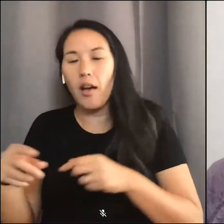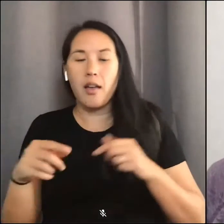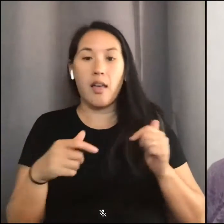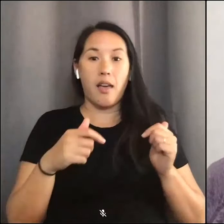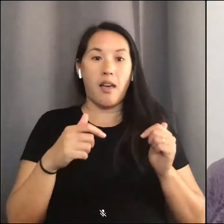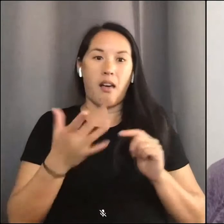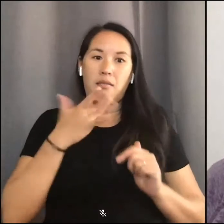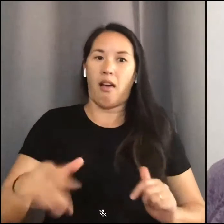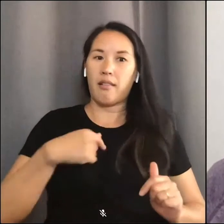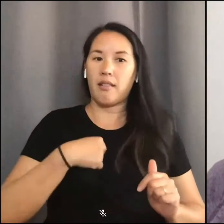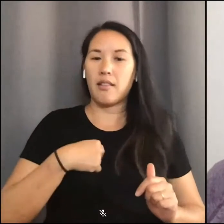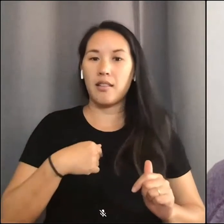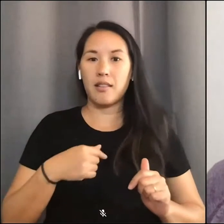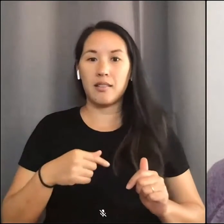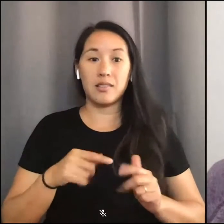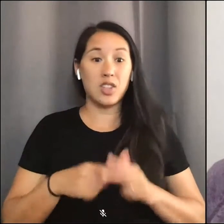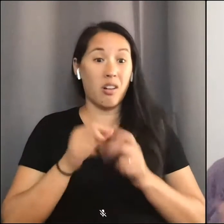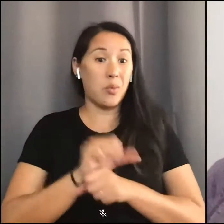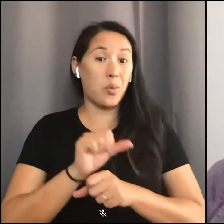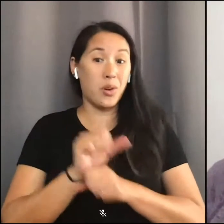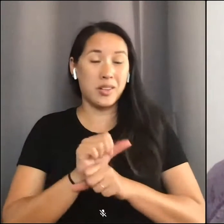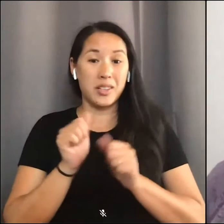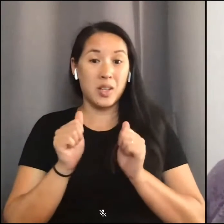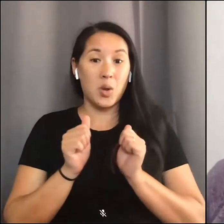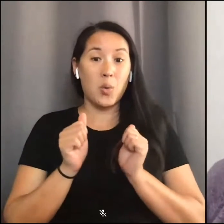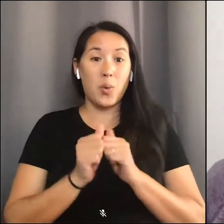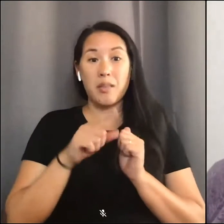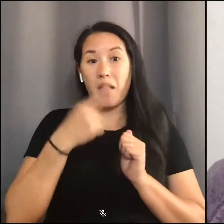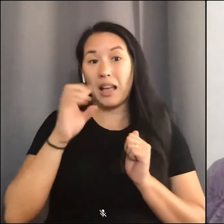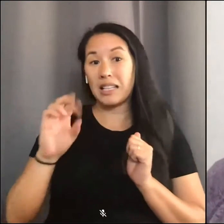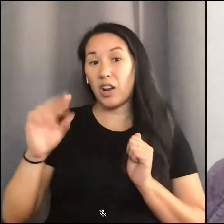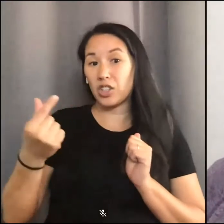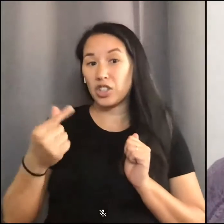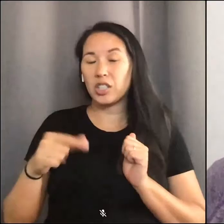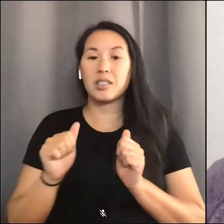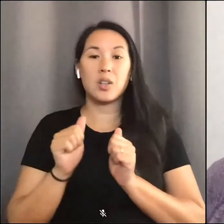enough to be able to start working with actually kind of black ergs with phenomenal companies and